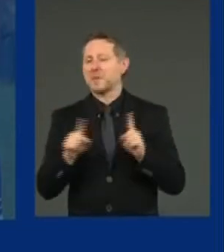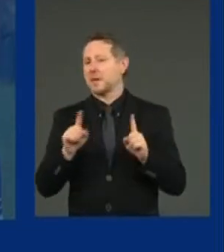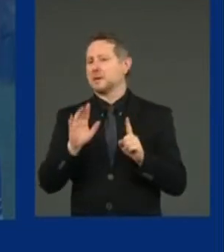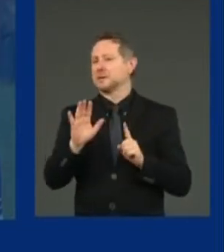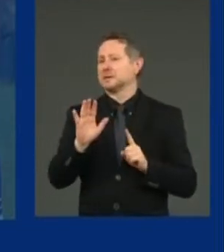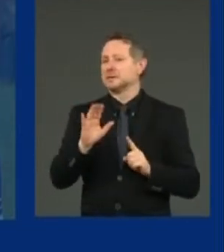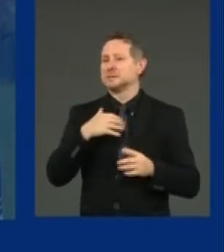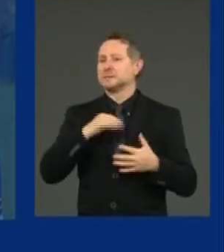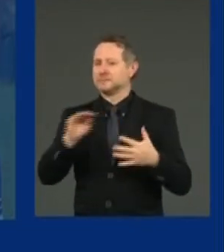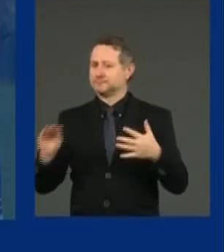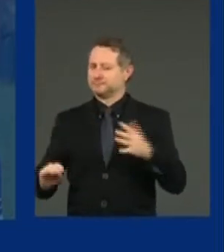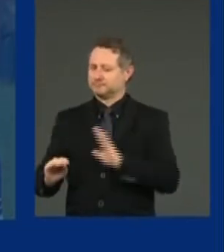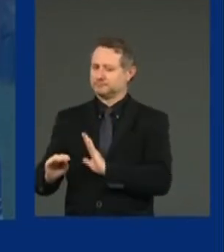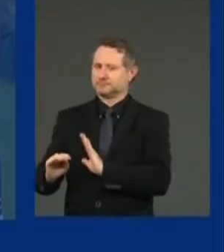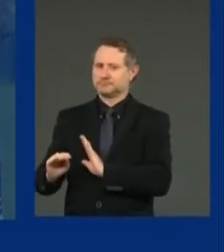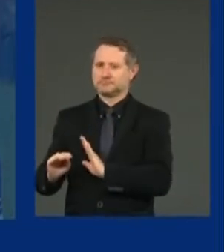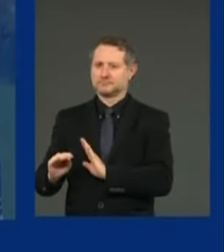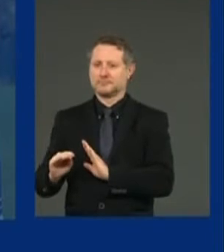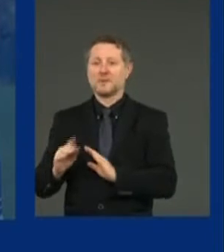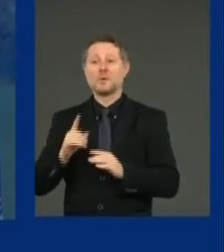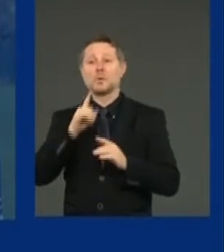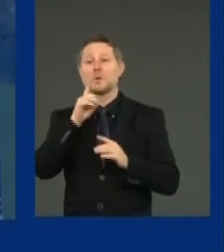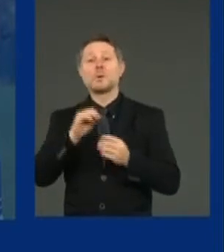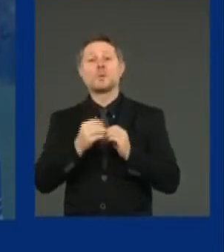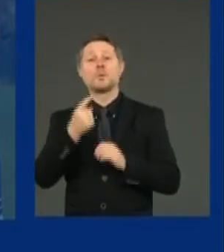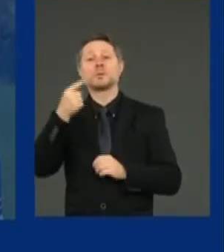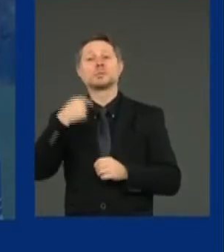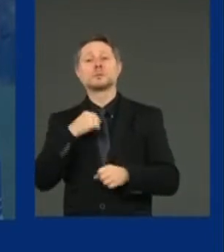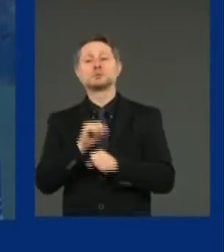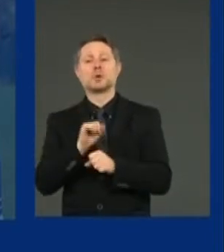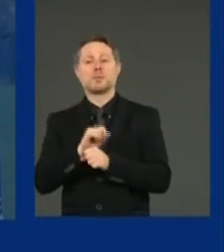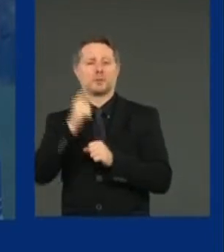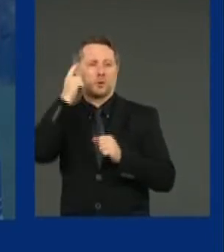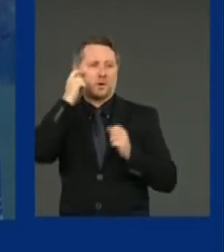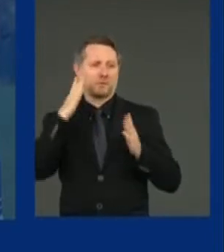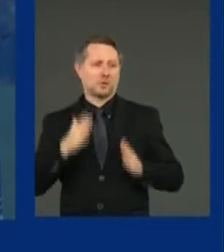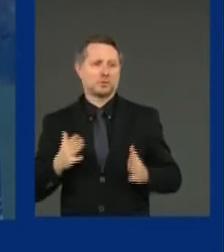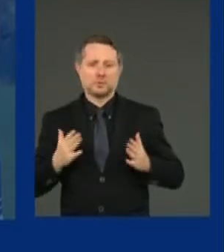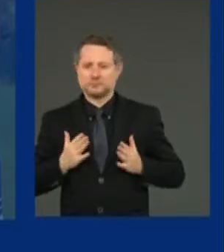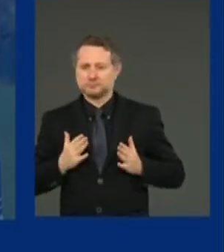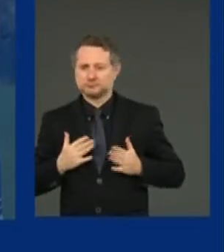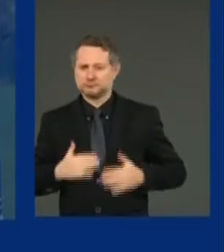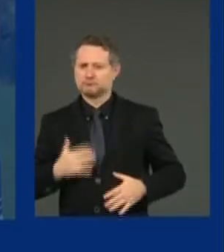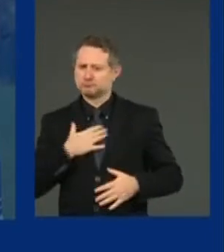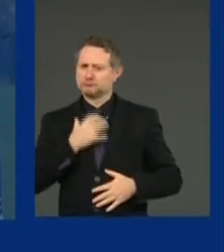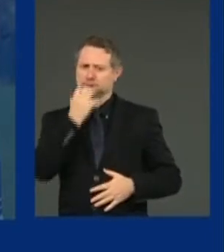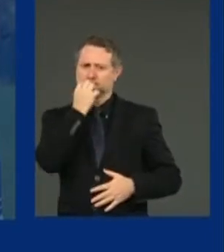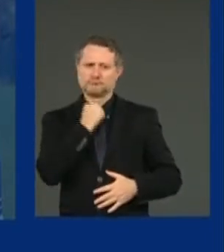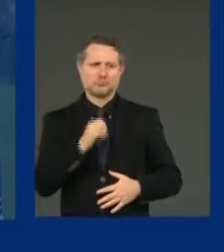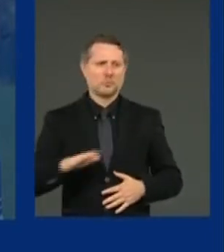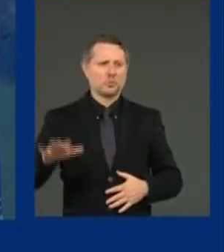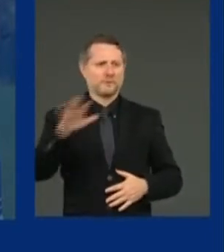BILLS. BUT, THAT IS NOT SUBVERTING MY ROLE AS GOVERNOR. I THINK THIS IS IN THE BEST